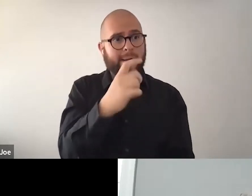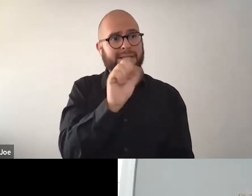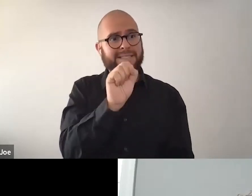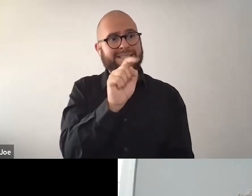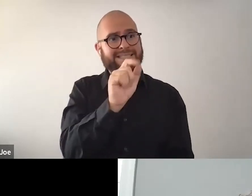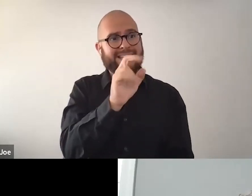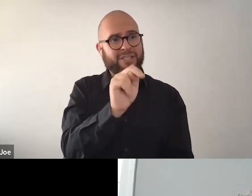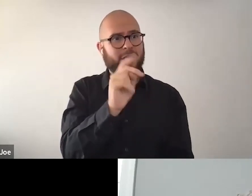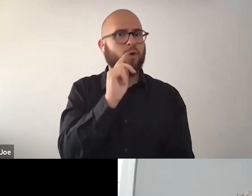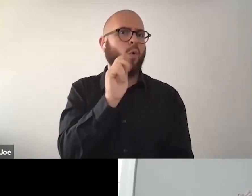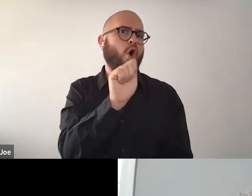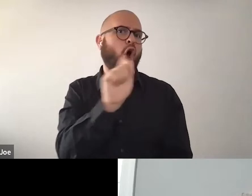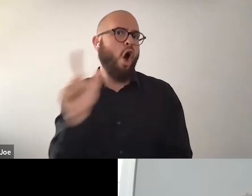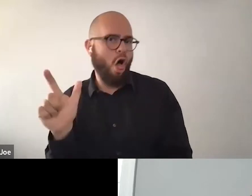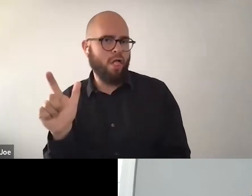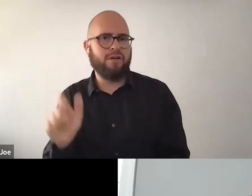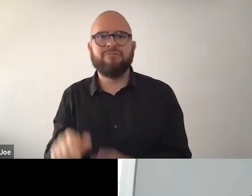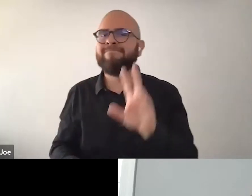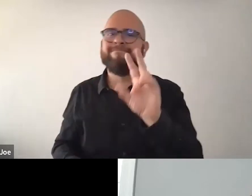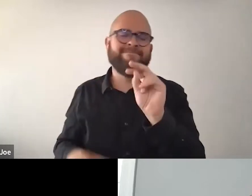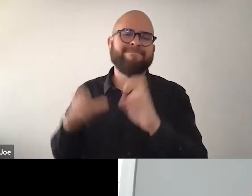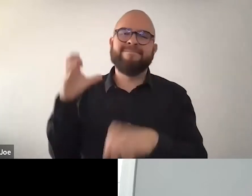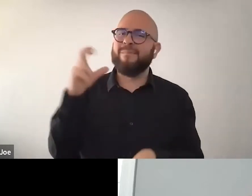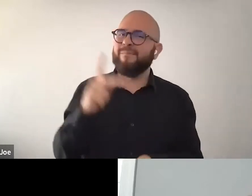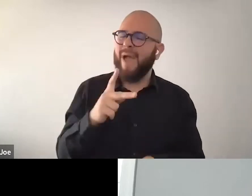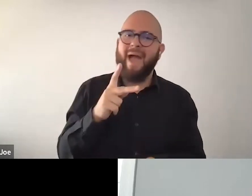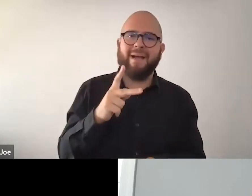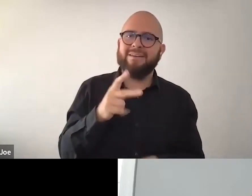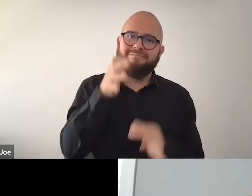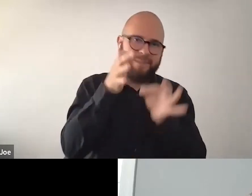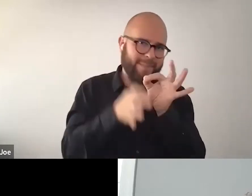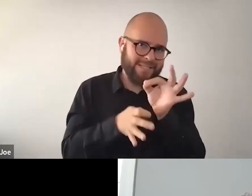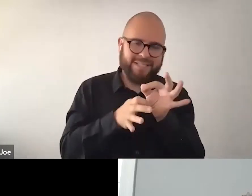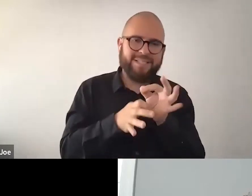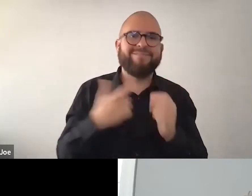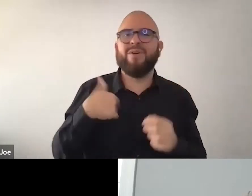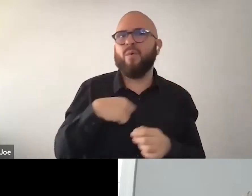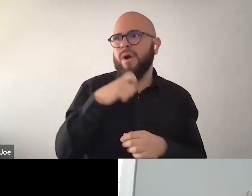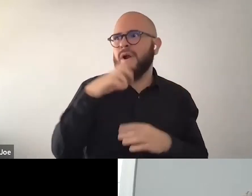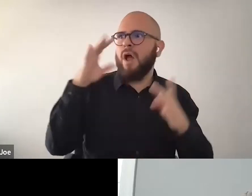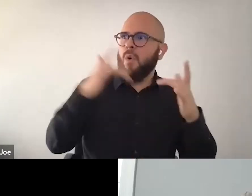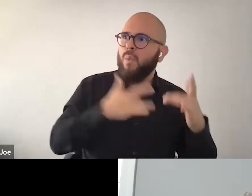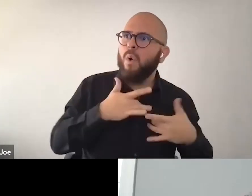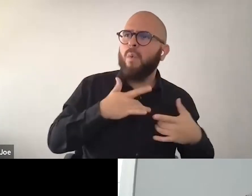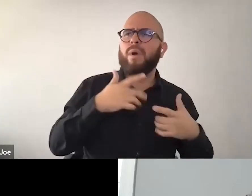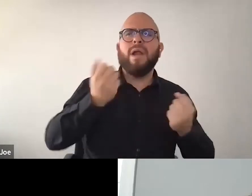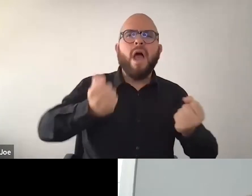Now back to our simplicity. Just like with Wild Spot, no longer worrying about how many cable stations and what they add